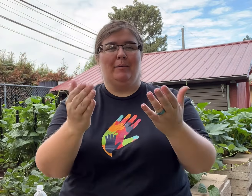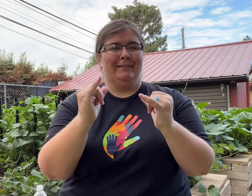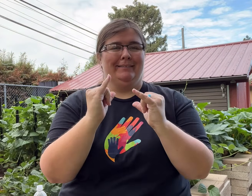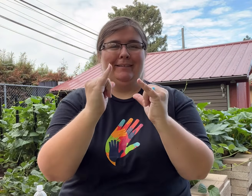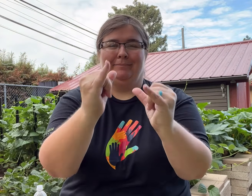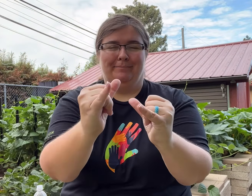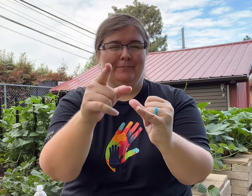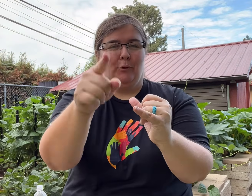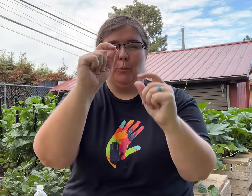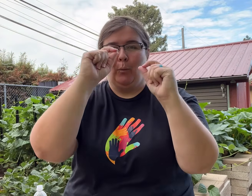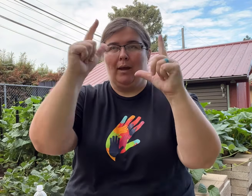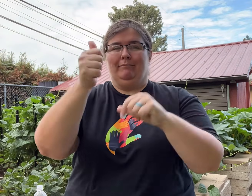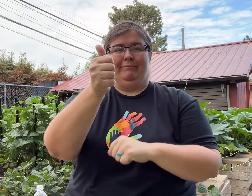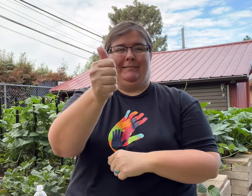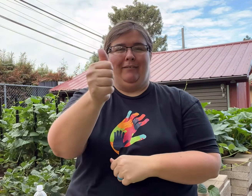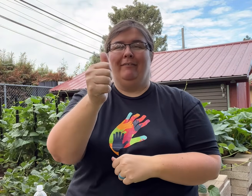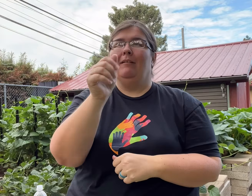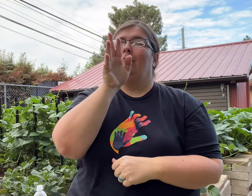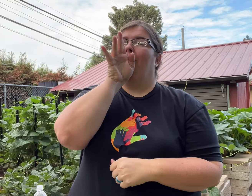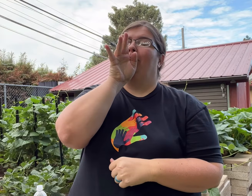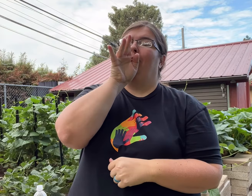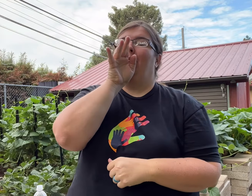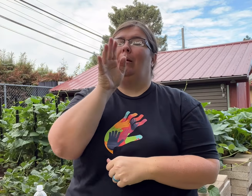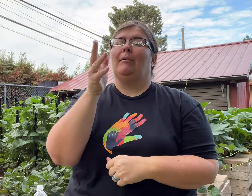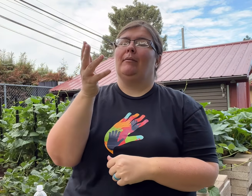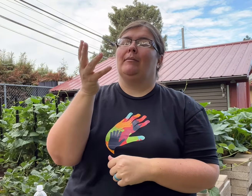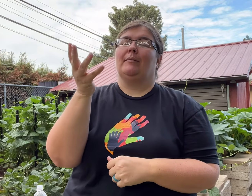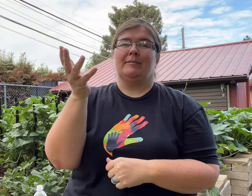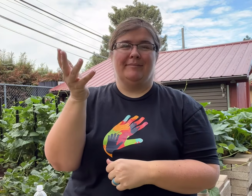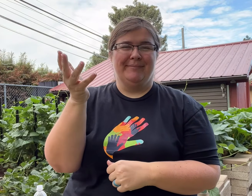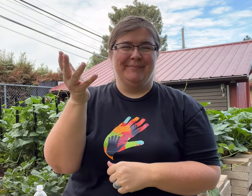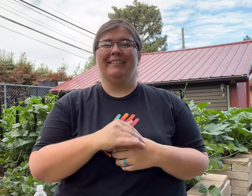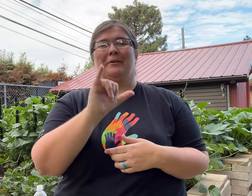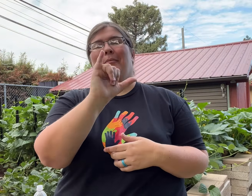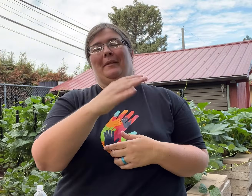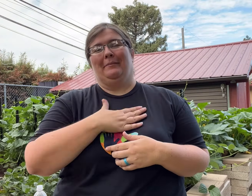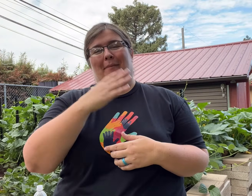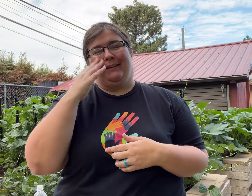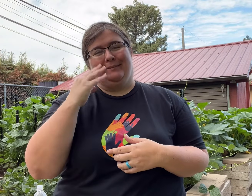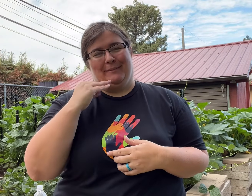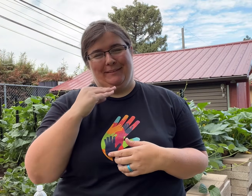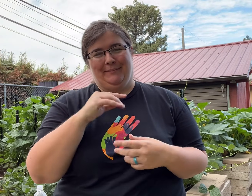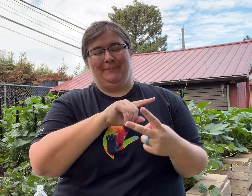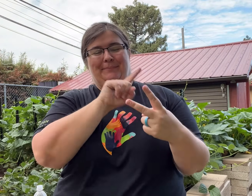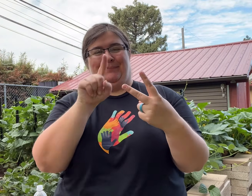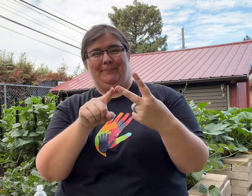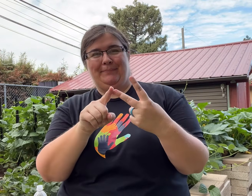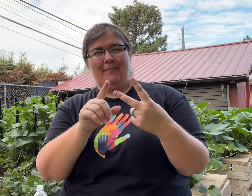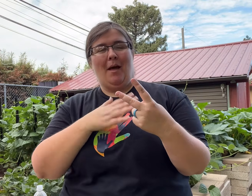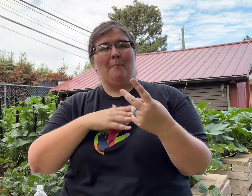just like when you wake yourself up speaking aloud. So that's my experience. Now second,